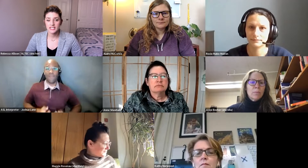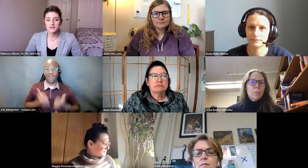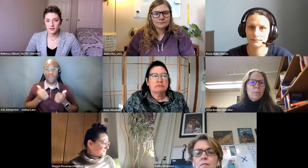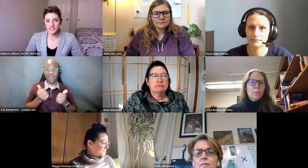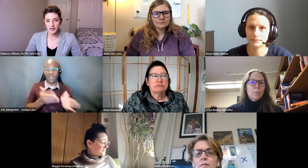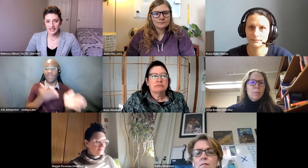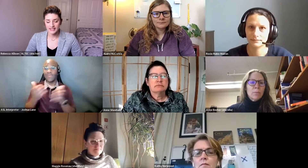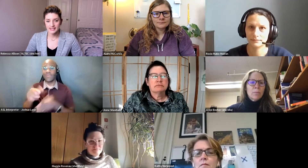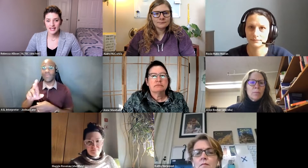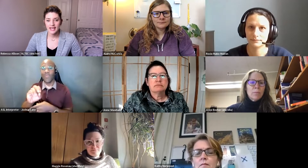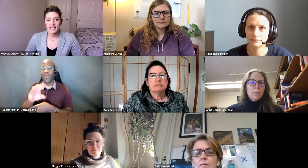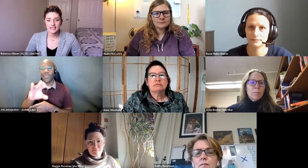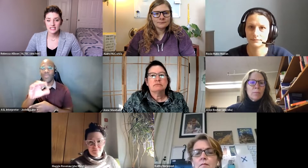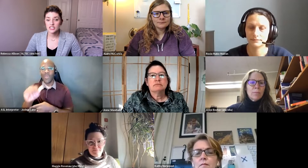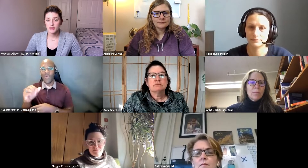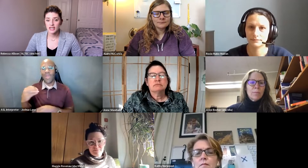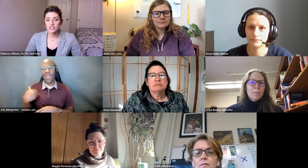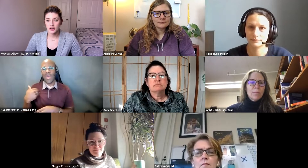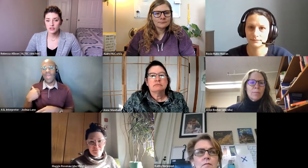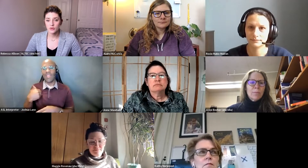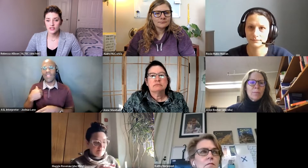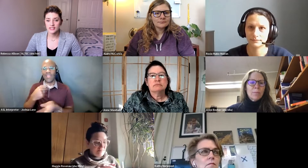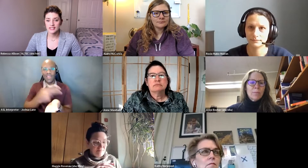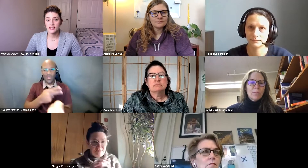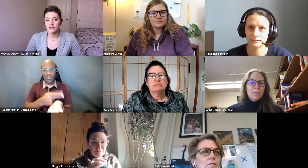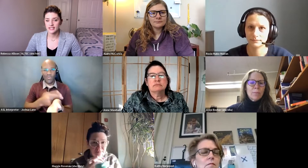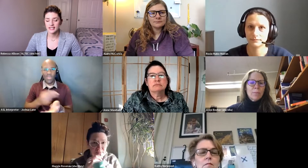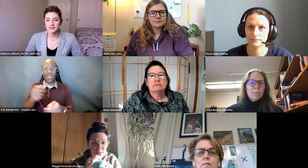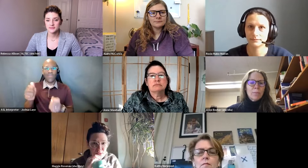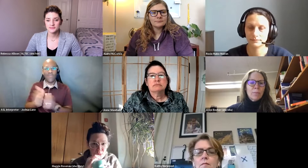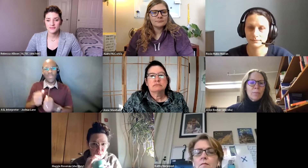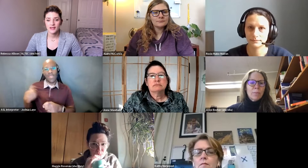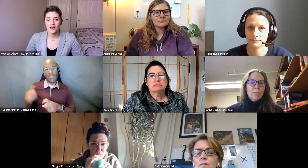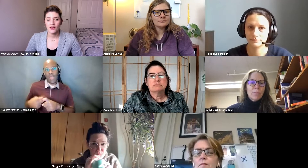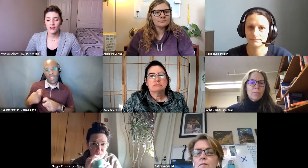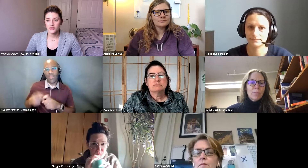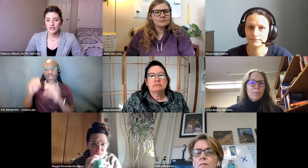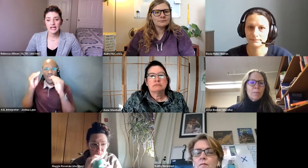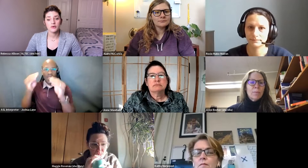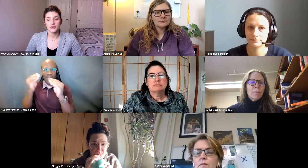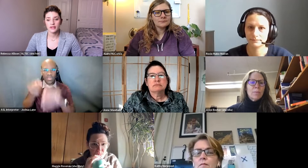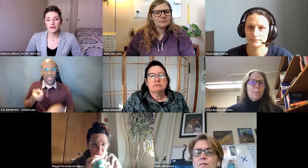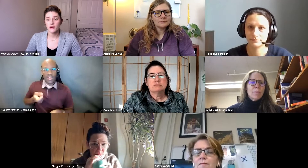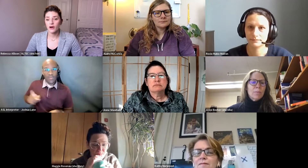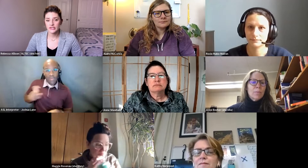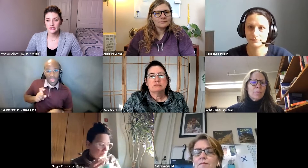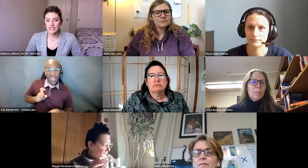is from Spain and teaches Spanish language courses at ALTEC. Audra and Rocío also teach